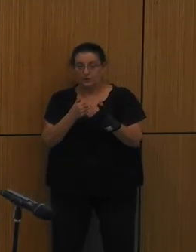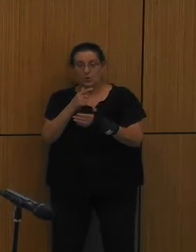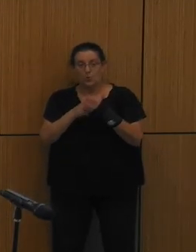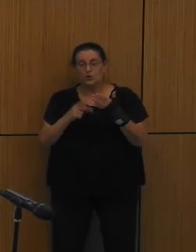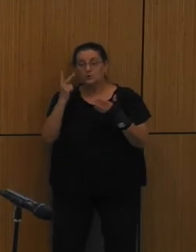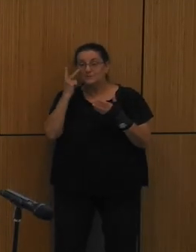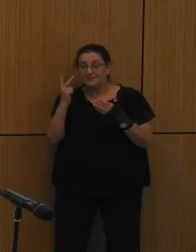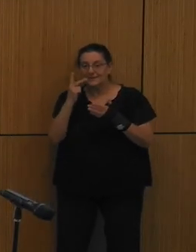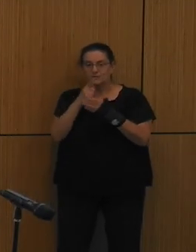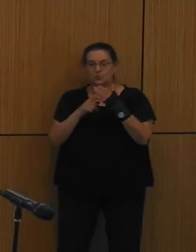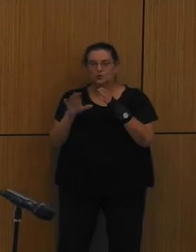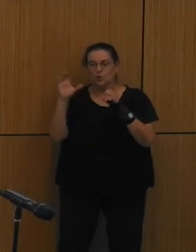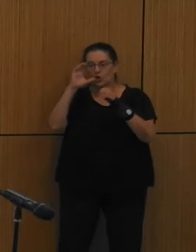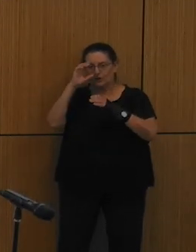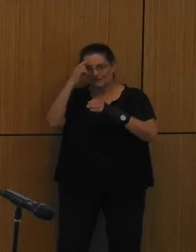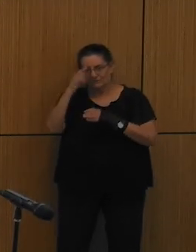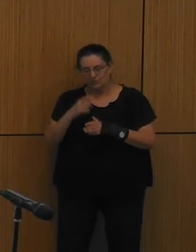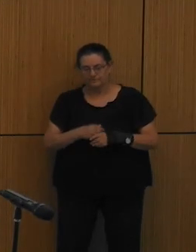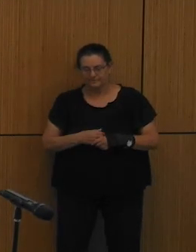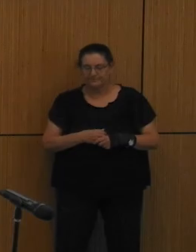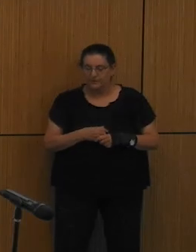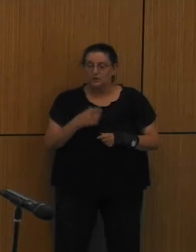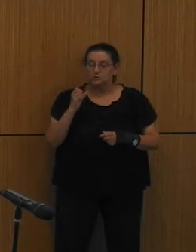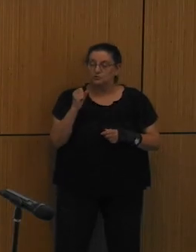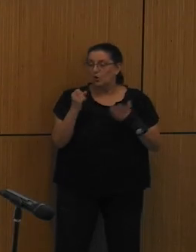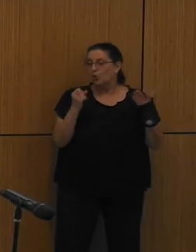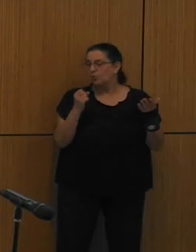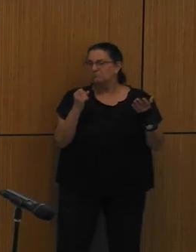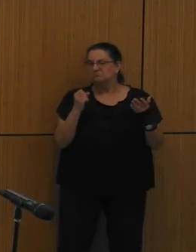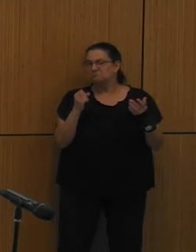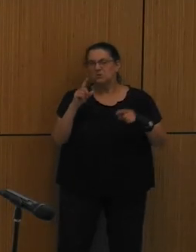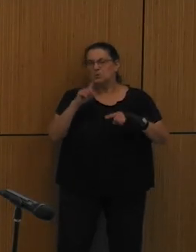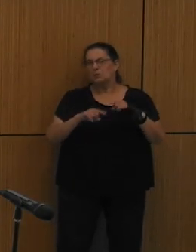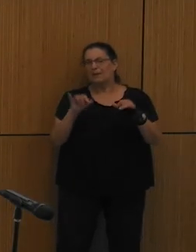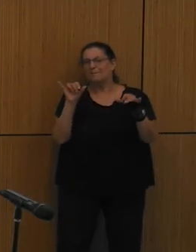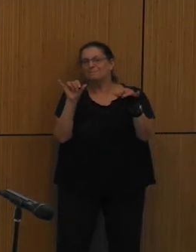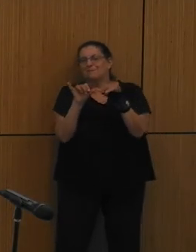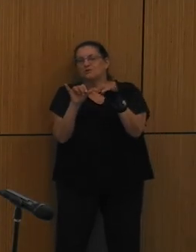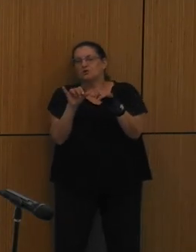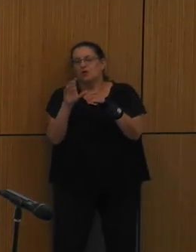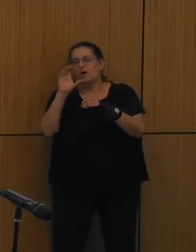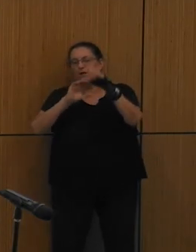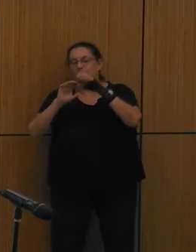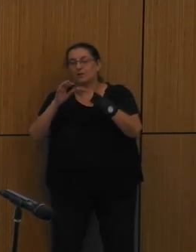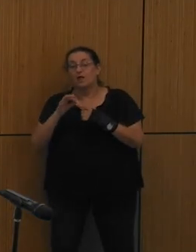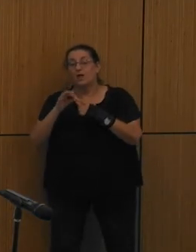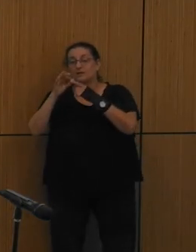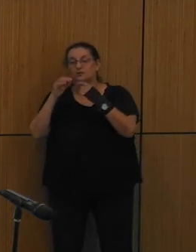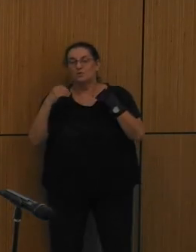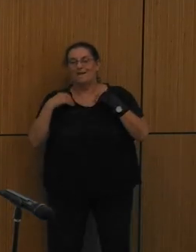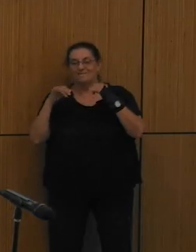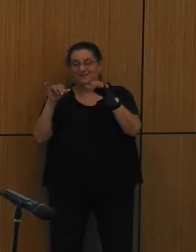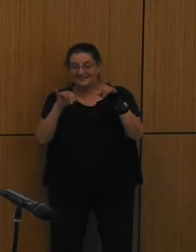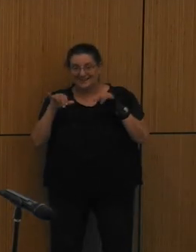So, traditionally, you actually can't even measure a chemical unless you have an authentic standard that you can compare against.